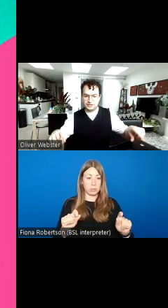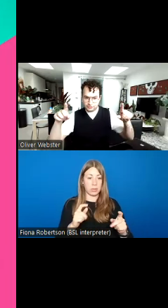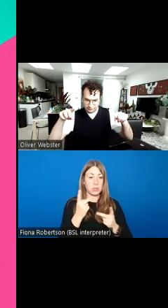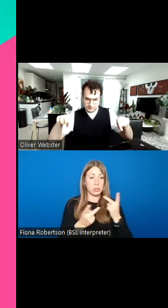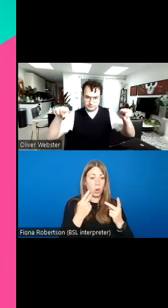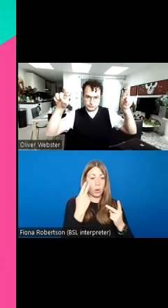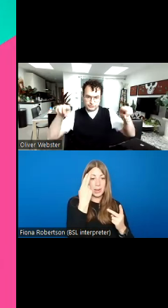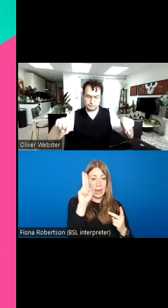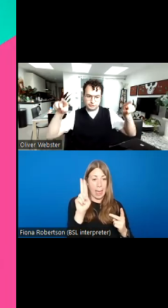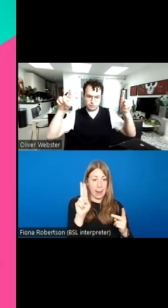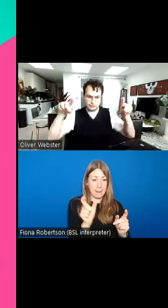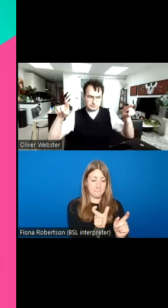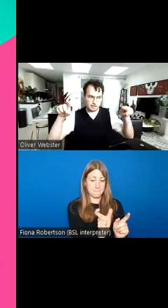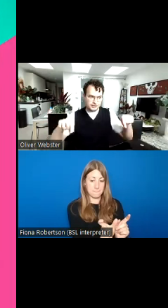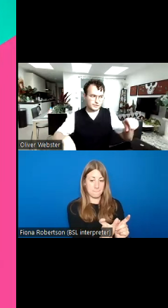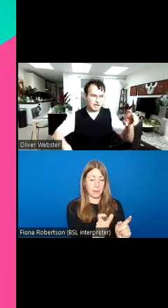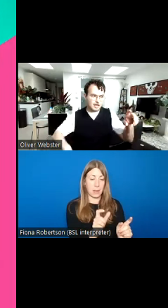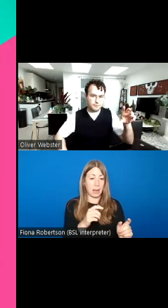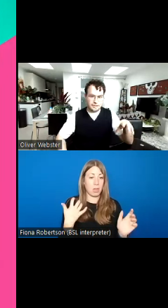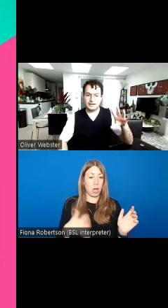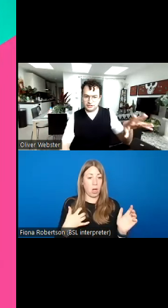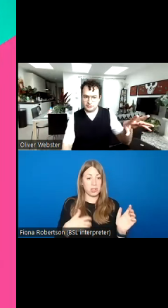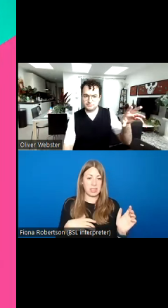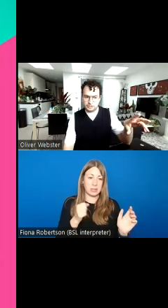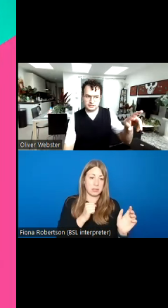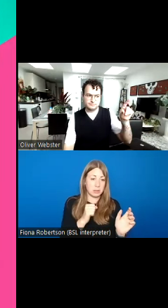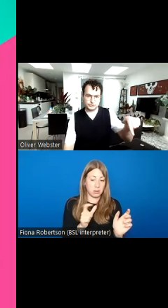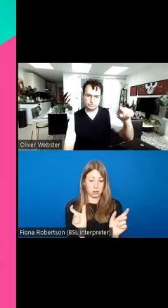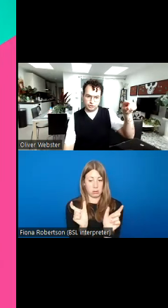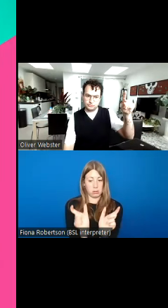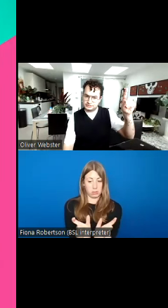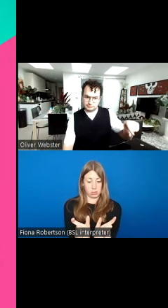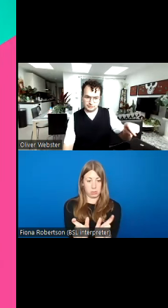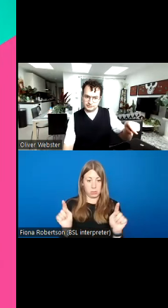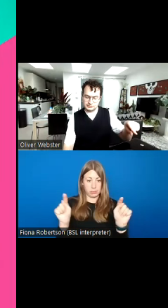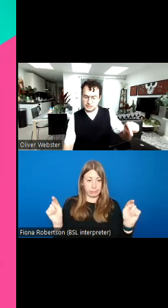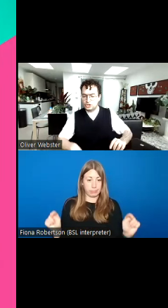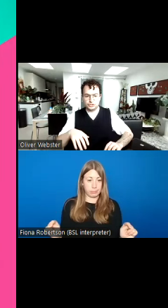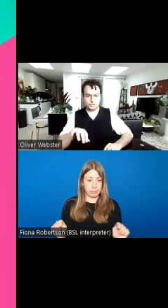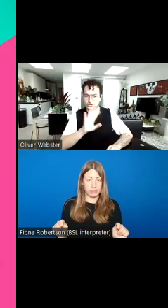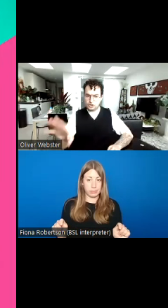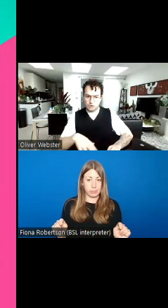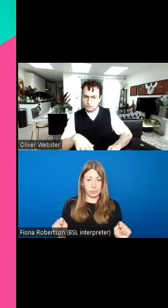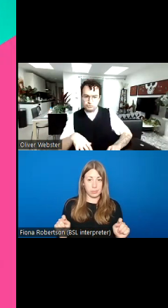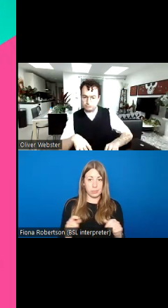You can have the musical notes on either side. In terms of putting the musical notes in subtitles, you can just go on Google